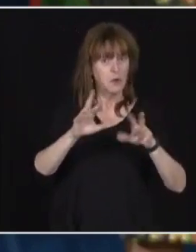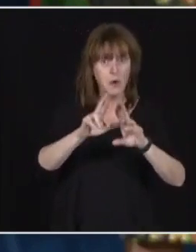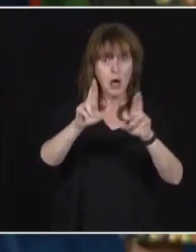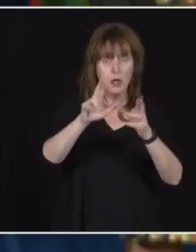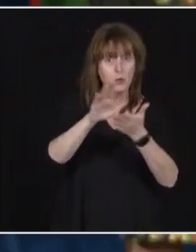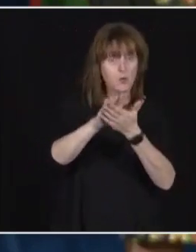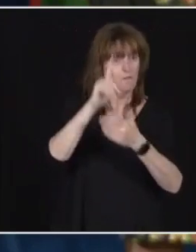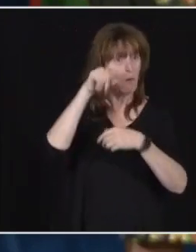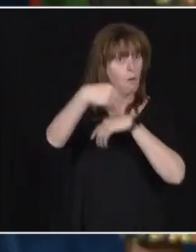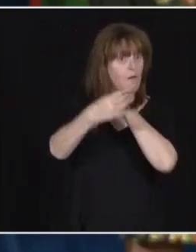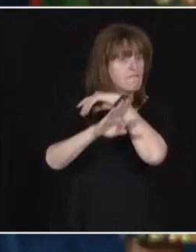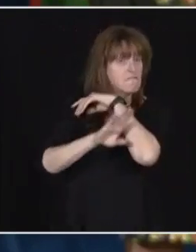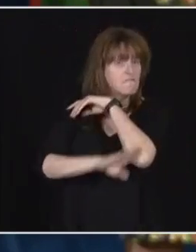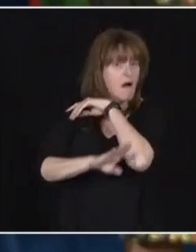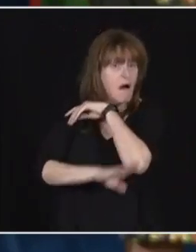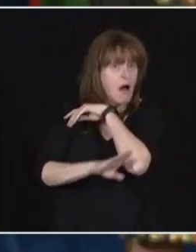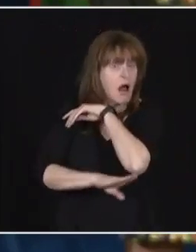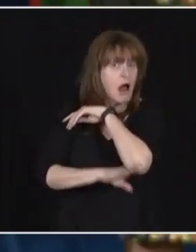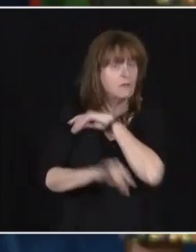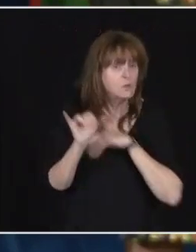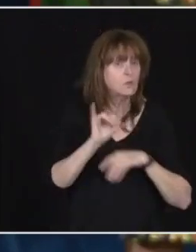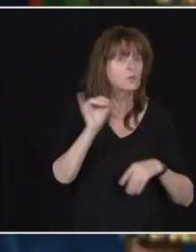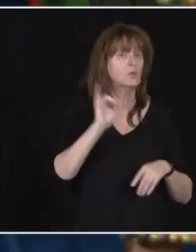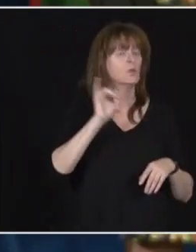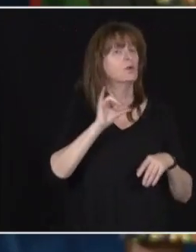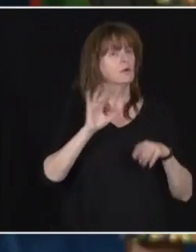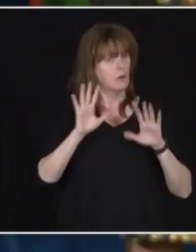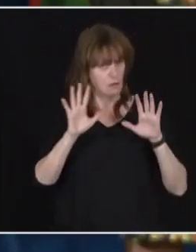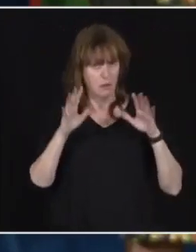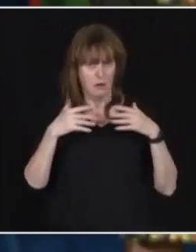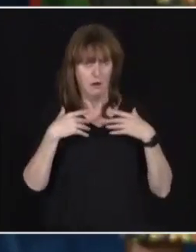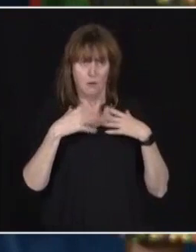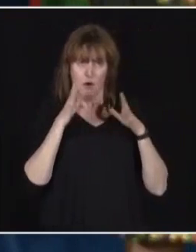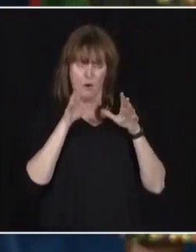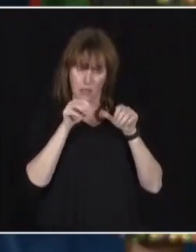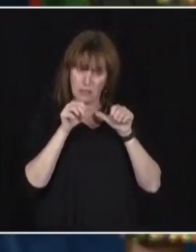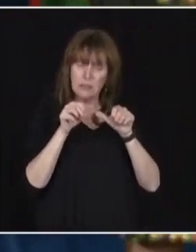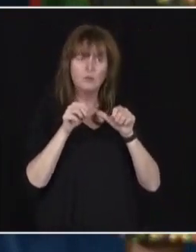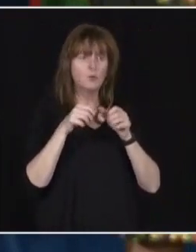We will continue to have a discussion and meaningful dialogue with the school boards with our educator